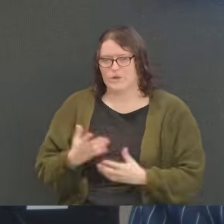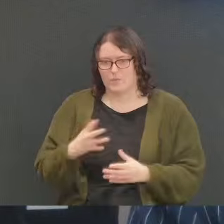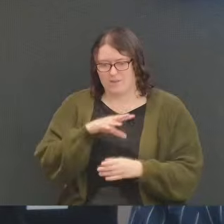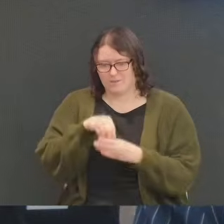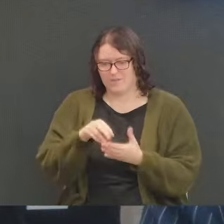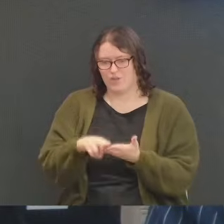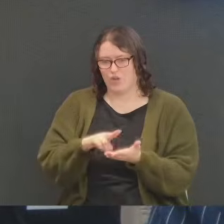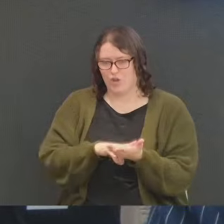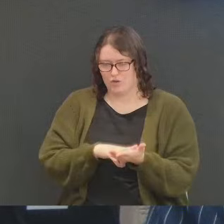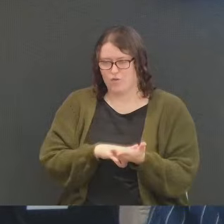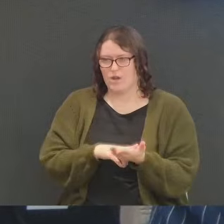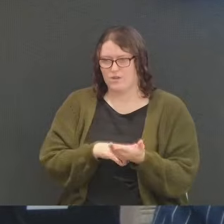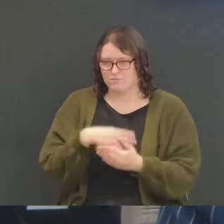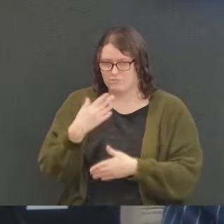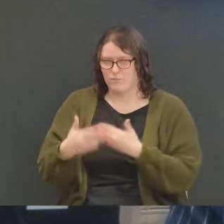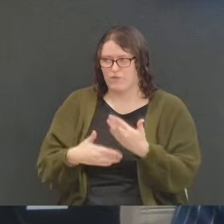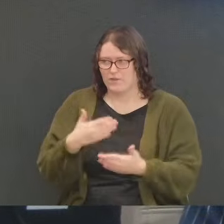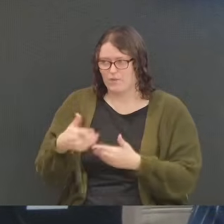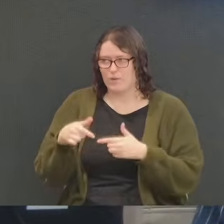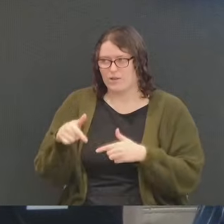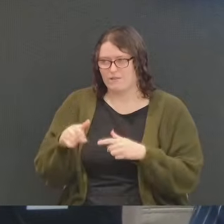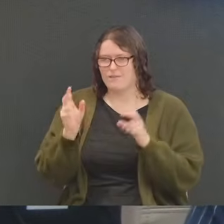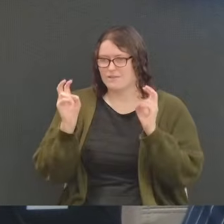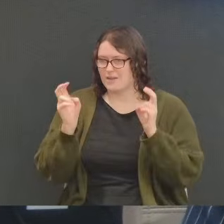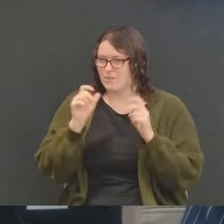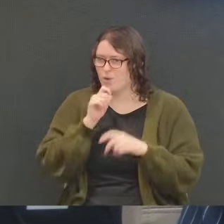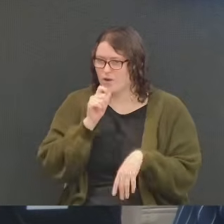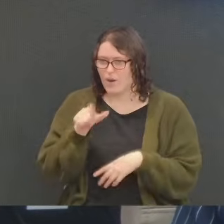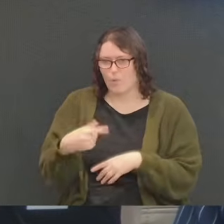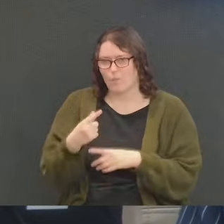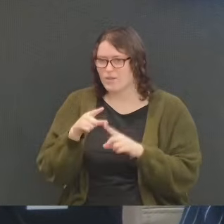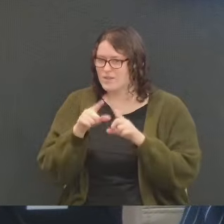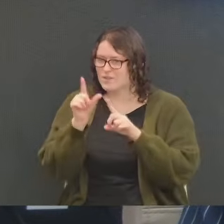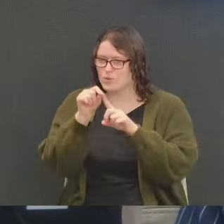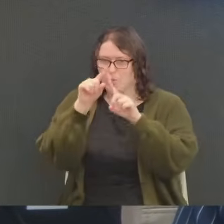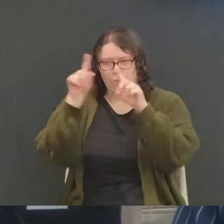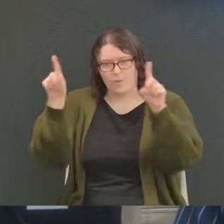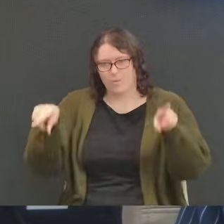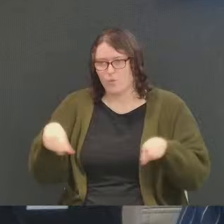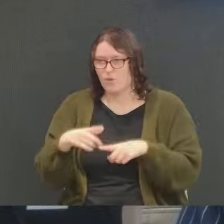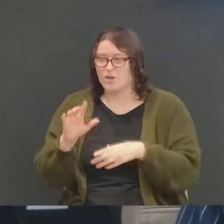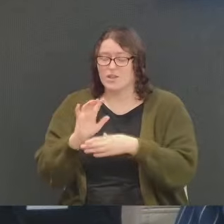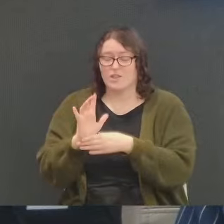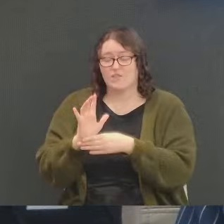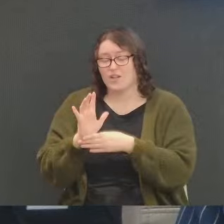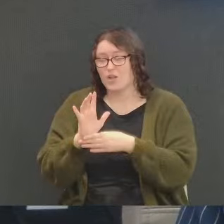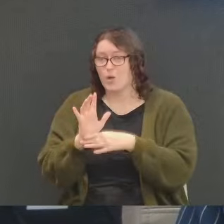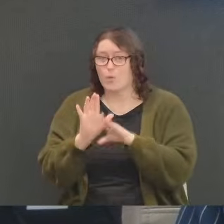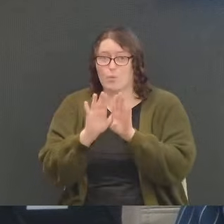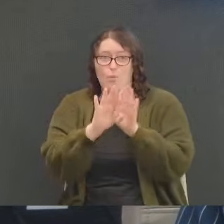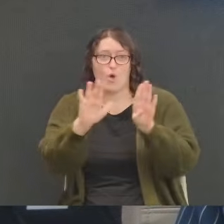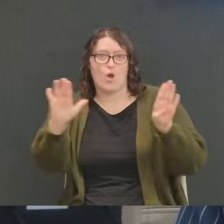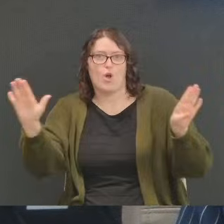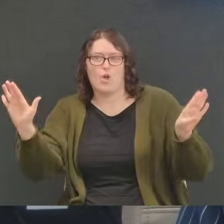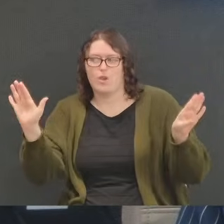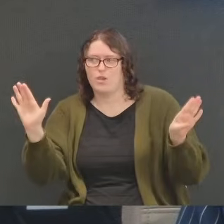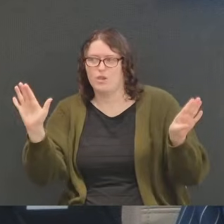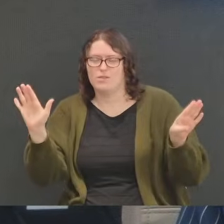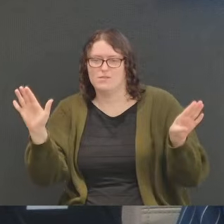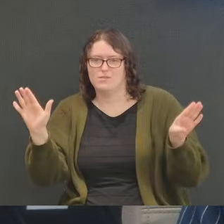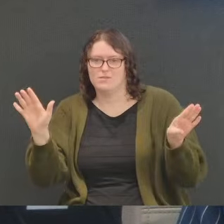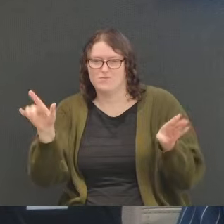this particular item. We're not just getting a scoreboard with a video wall just for a few